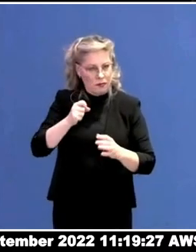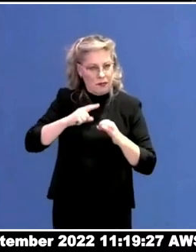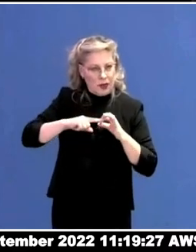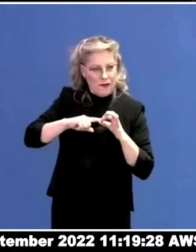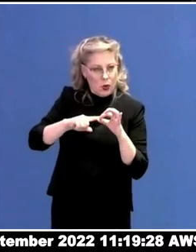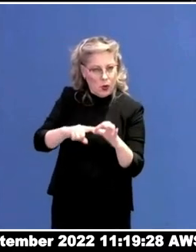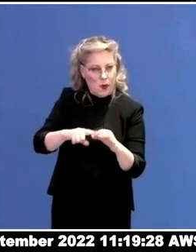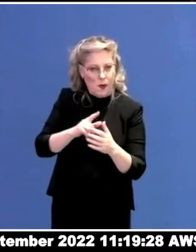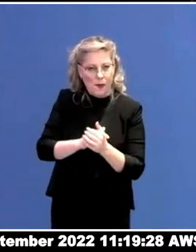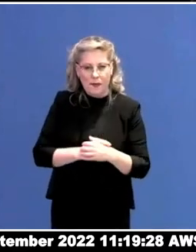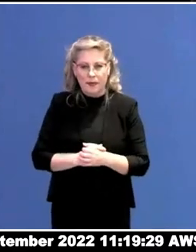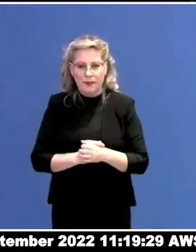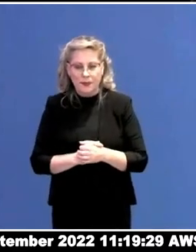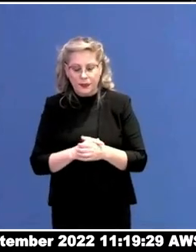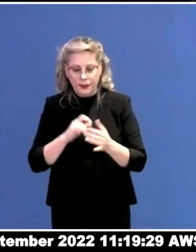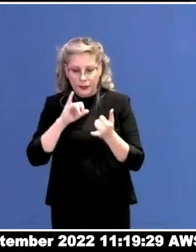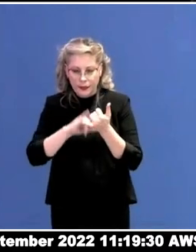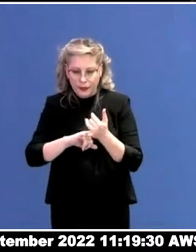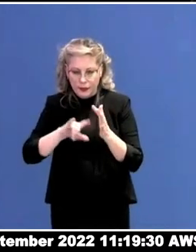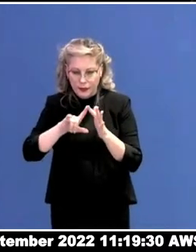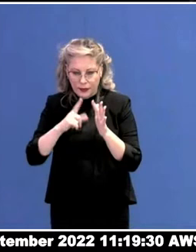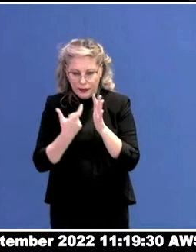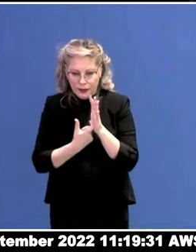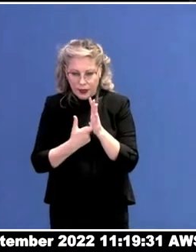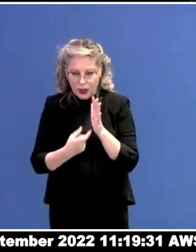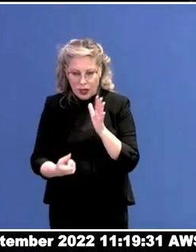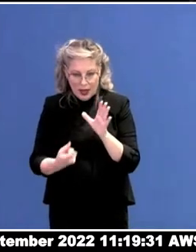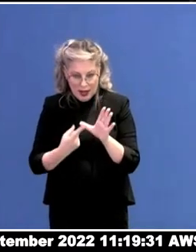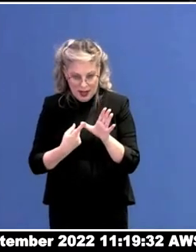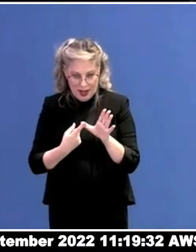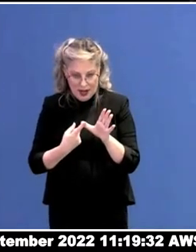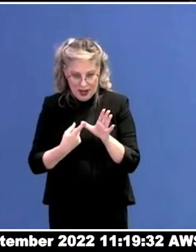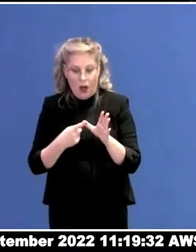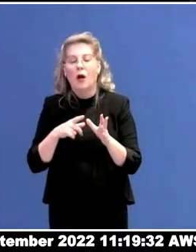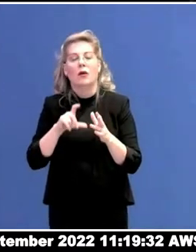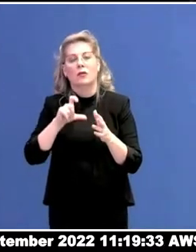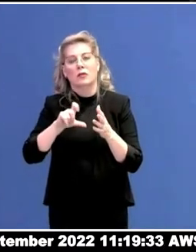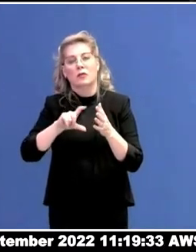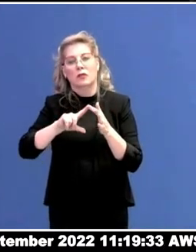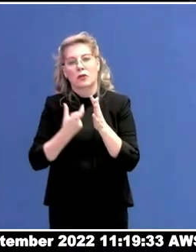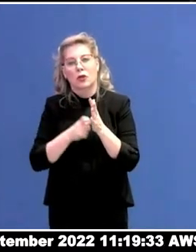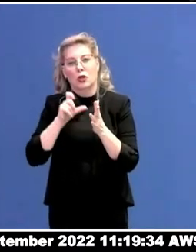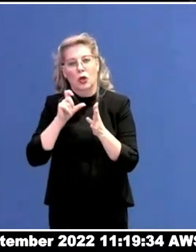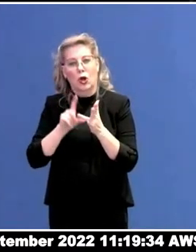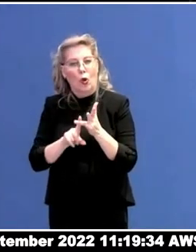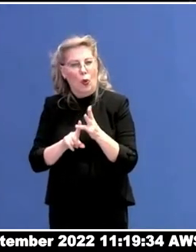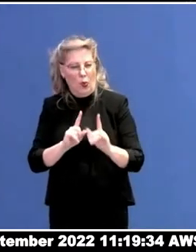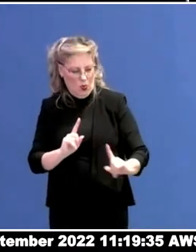SERCO. What's SERCO's role at the prison? Is this a privatised prison or does SERCO have a management role or what?